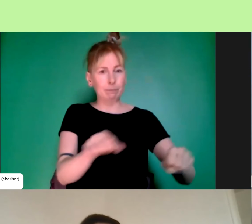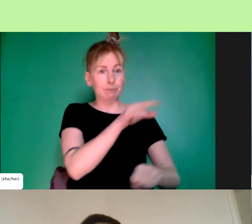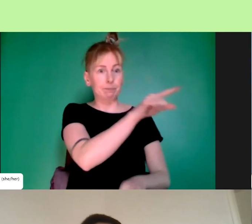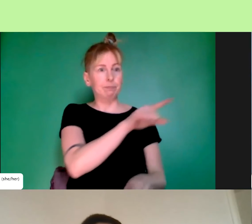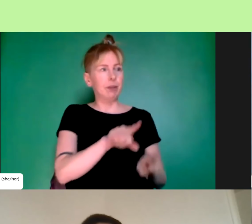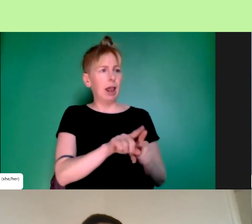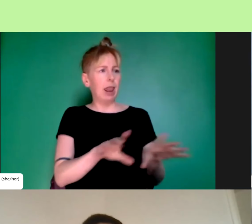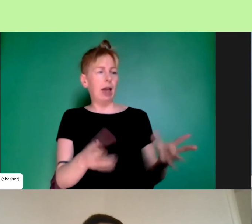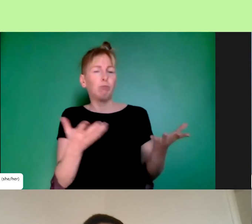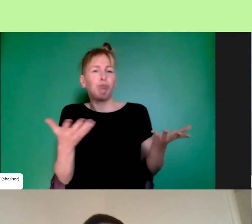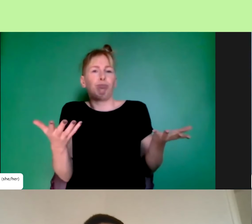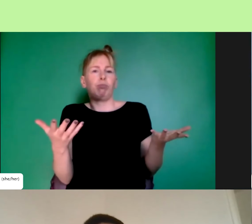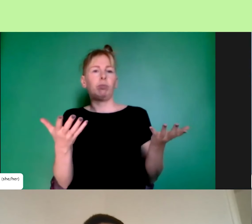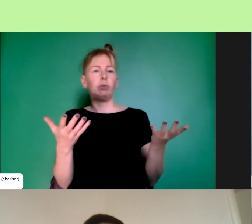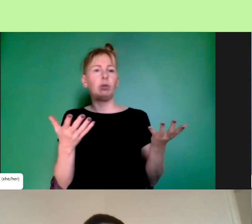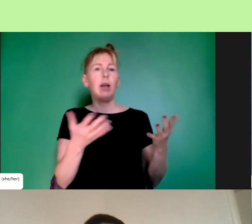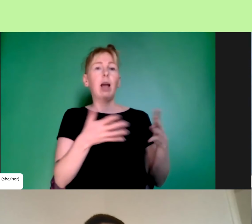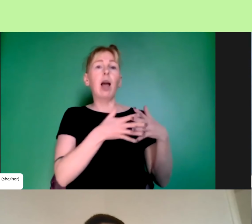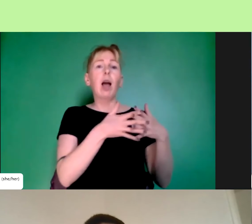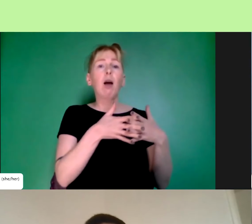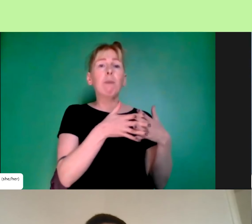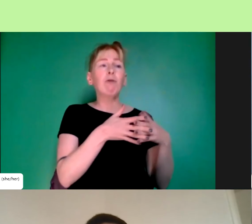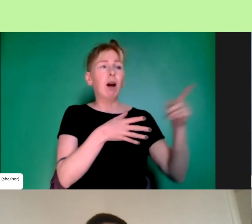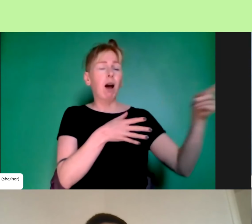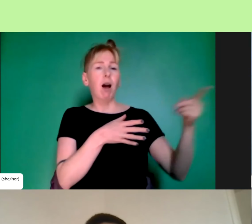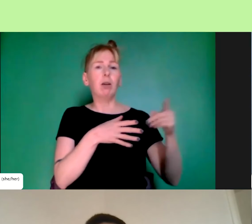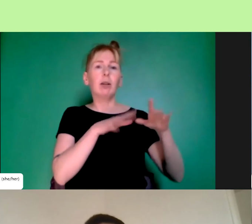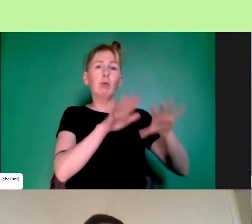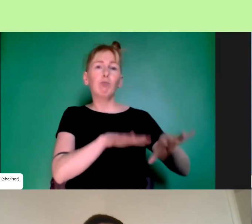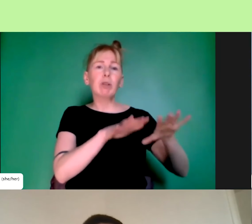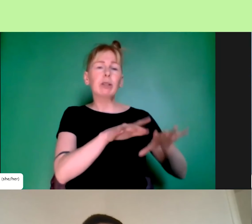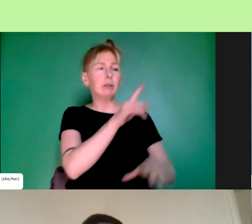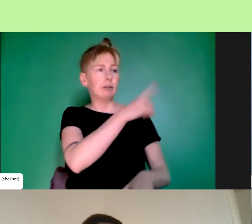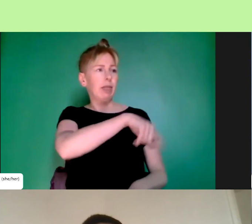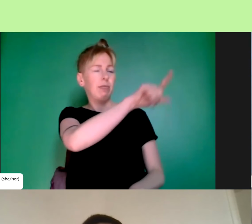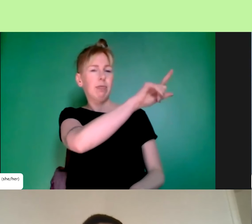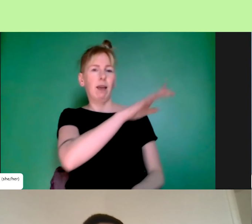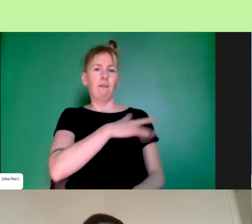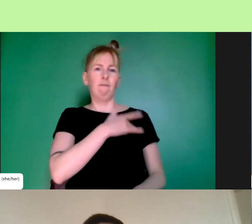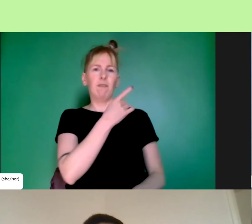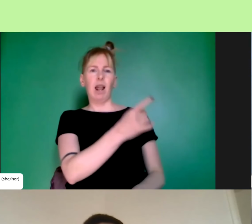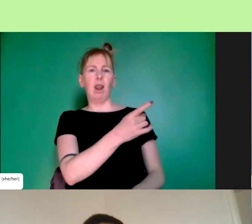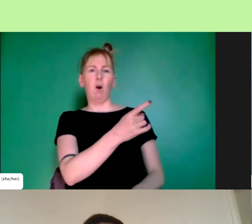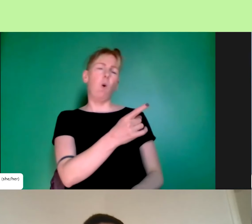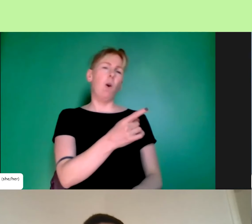America and Britain had invented this word decolonization in the last three or five years,